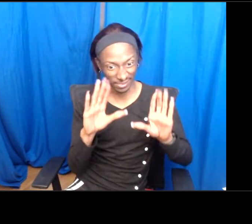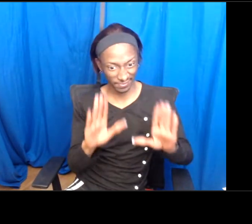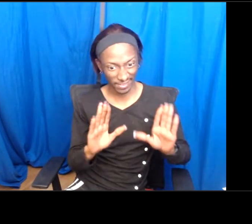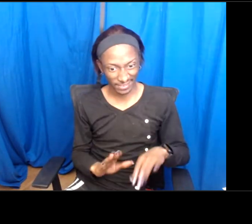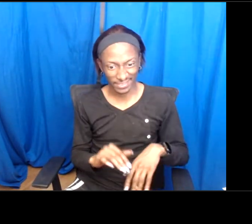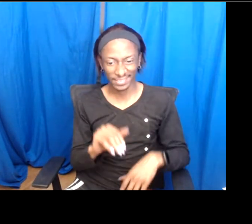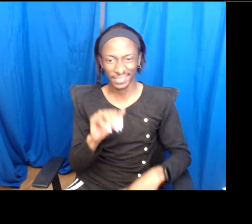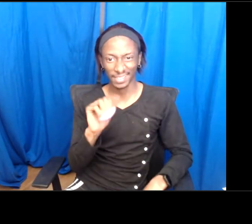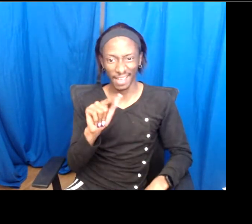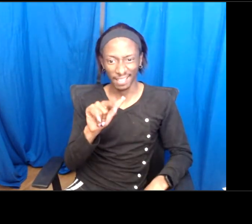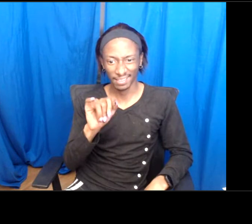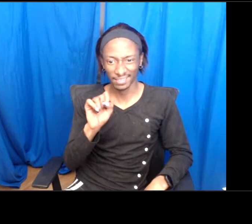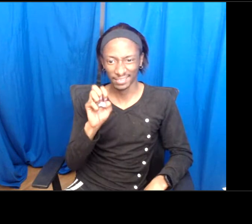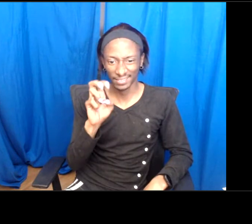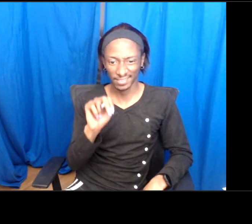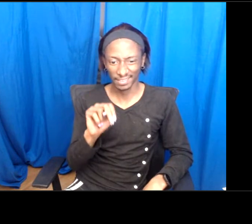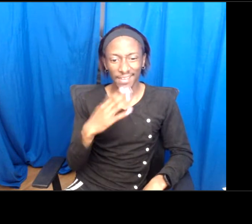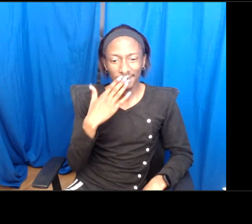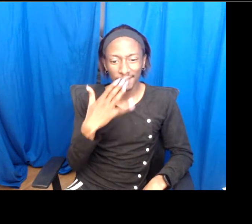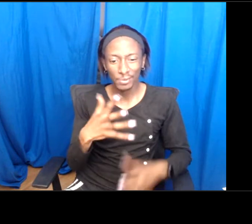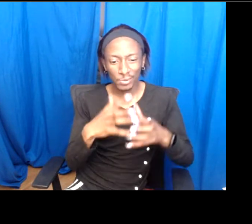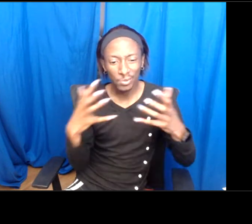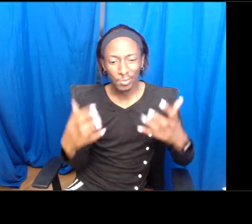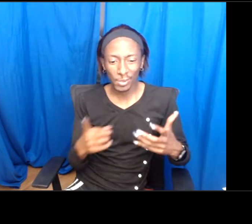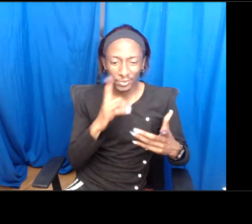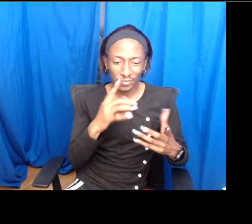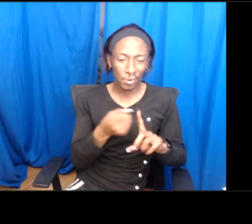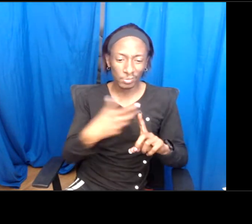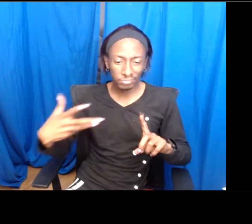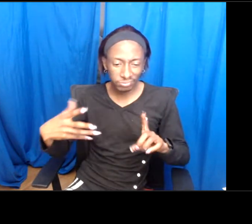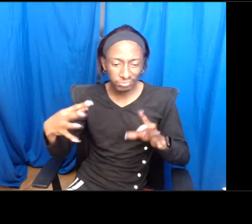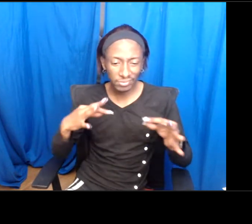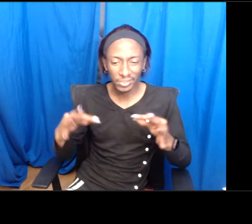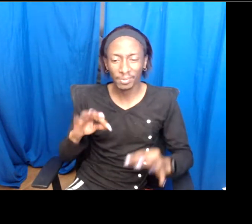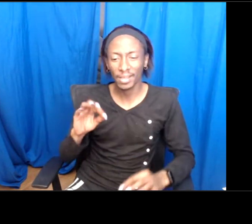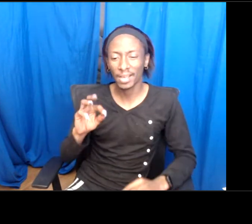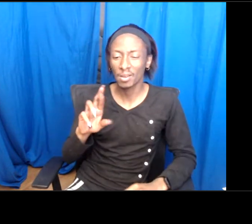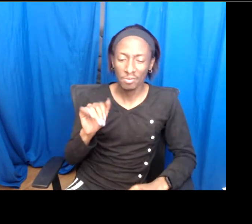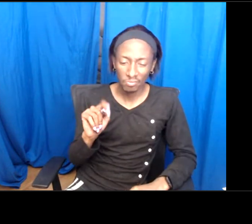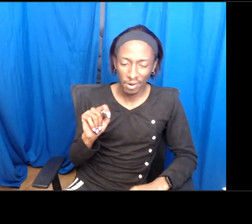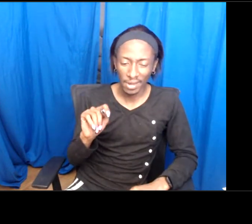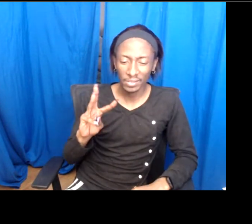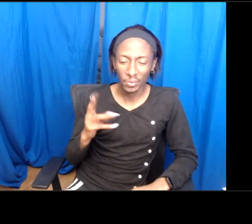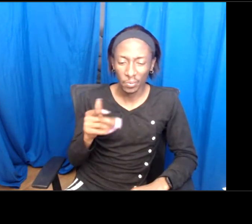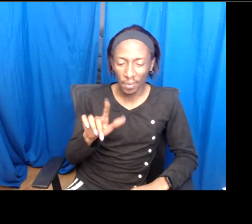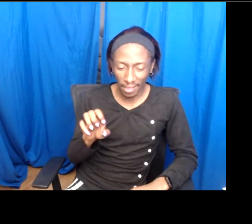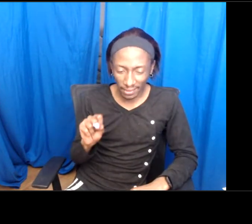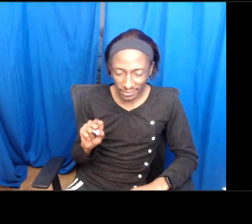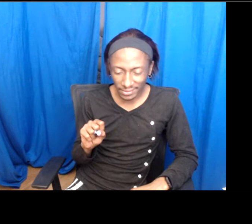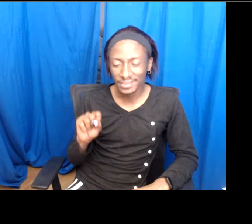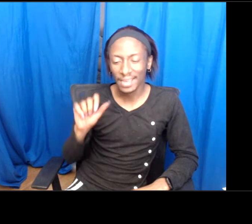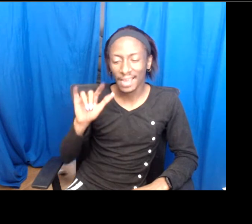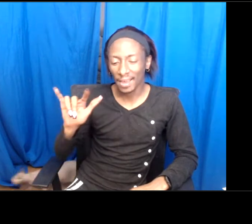Thank you so much for telling us about right whales and again, airplanes. We are not going to move any closer to earth.